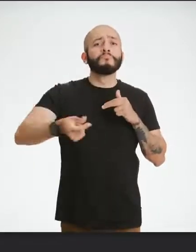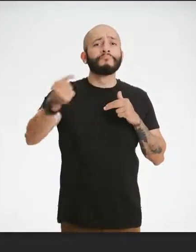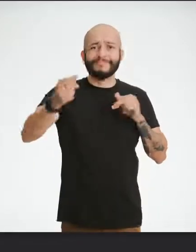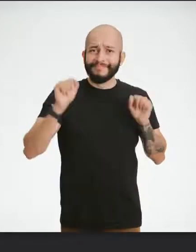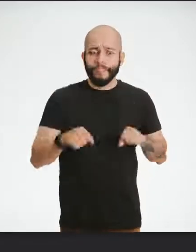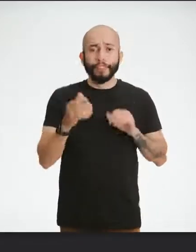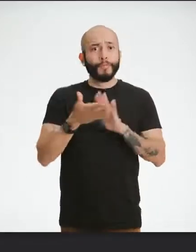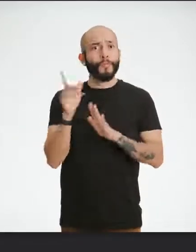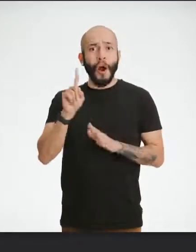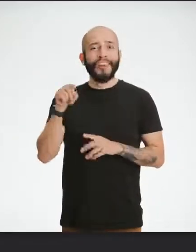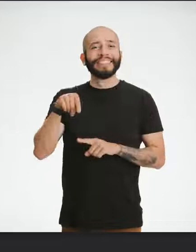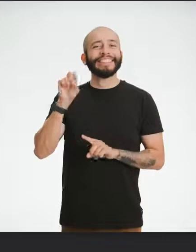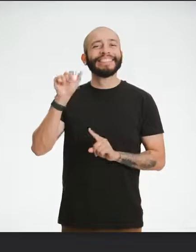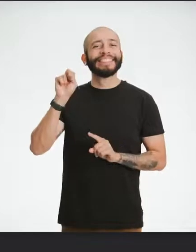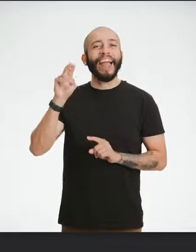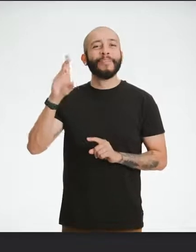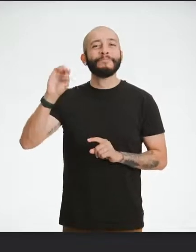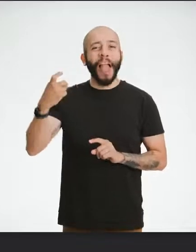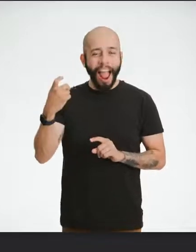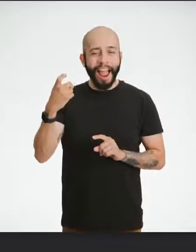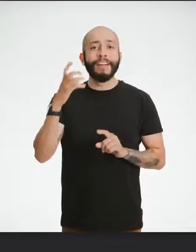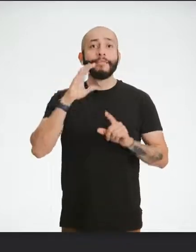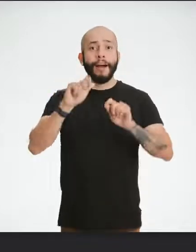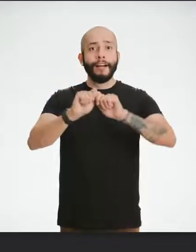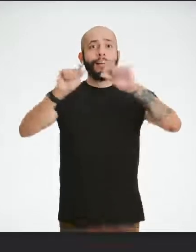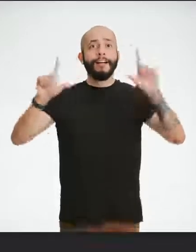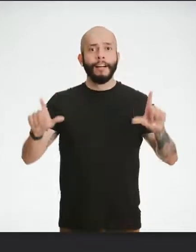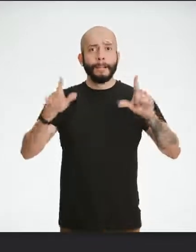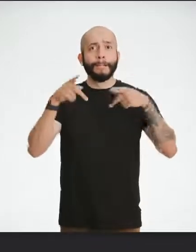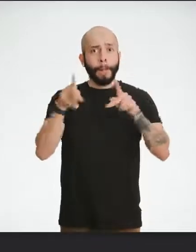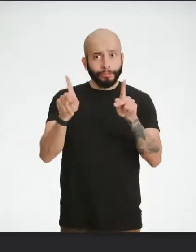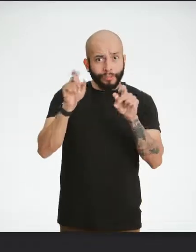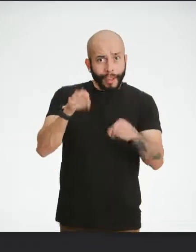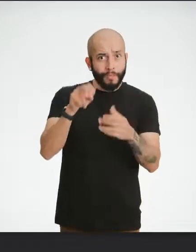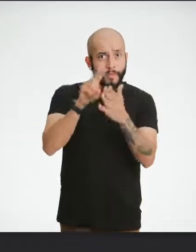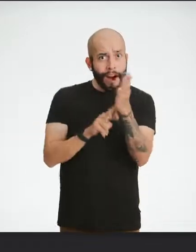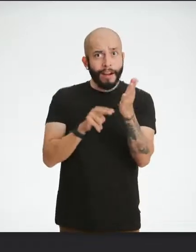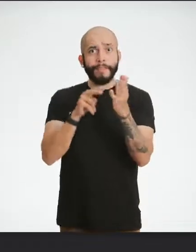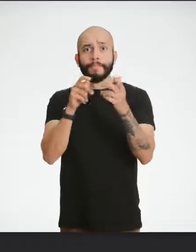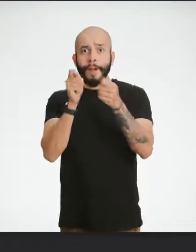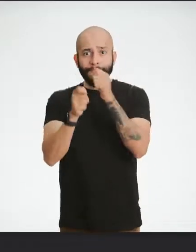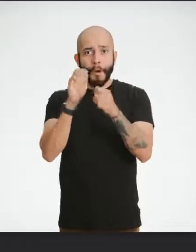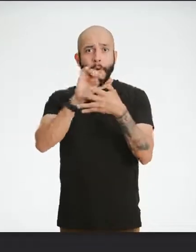They run in a sandbox environment which prompts you for permission before reading or modifying your code.